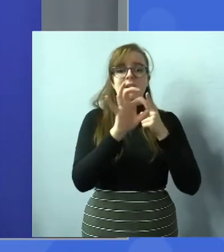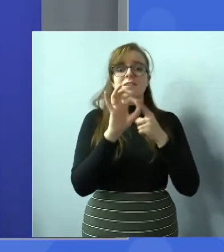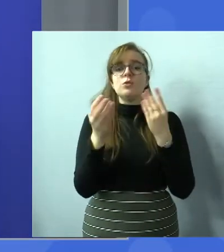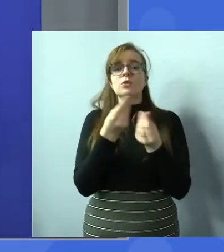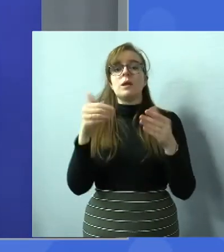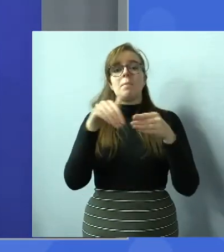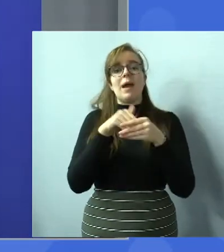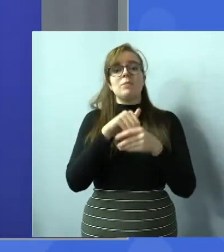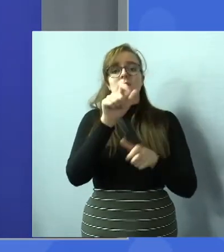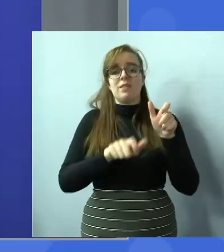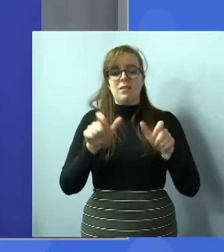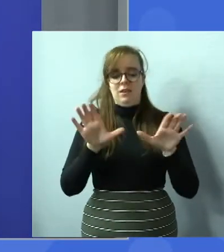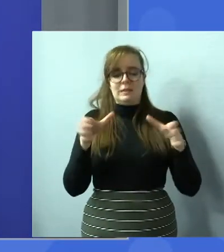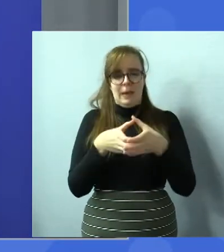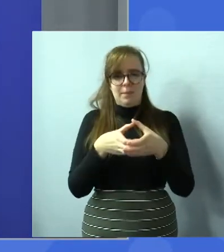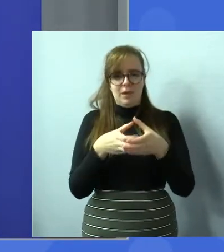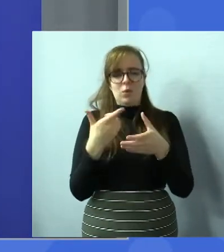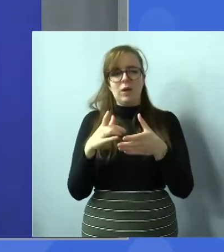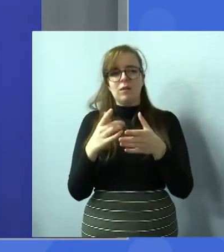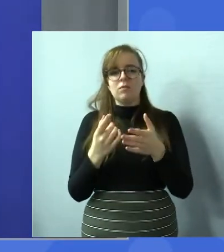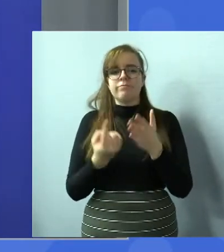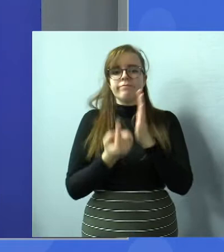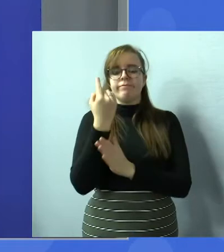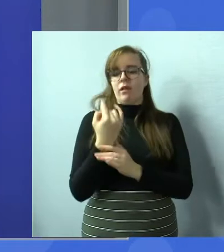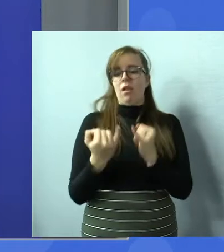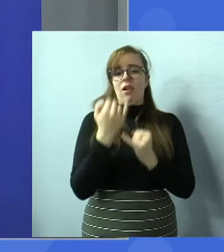something that we mentioned to you last night if for any reason you have any